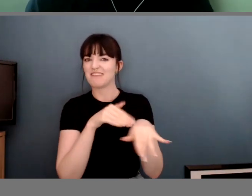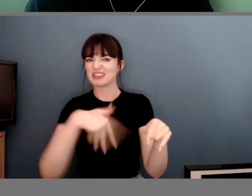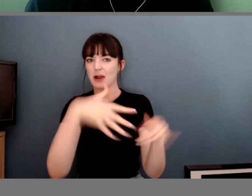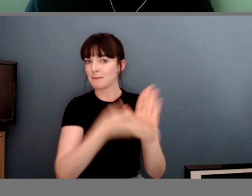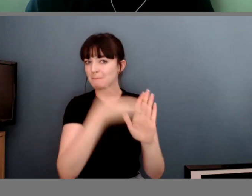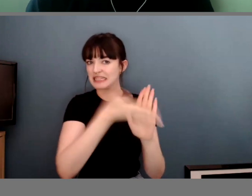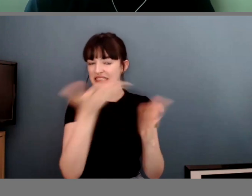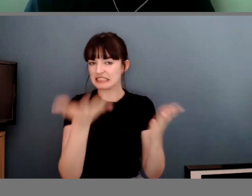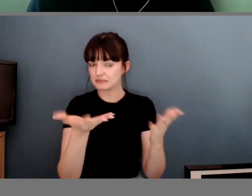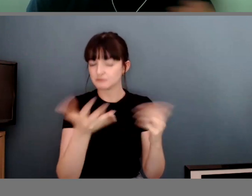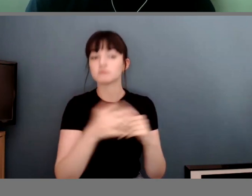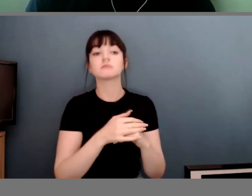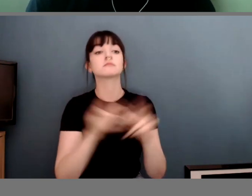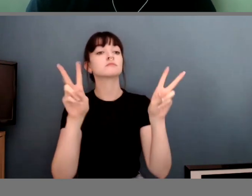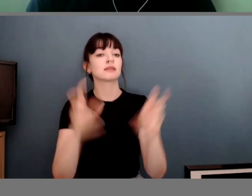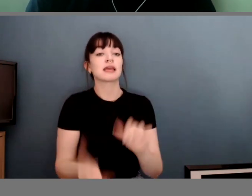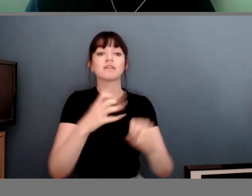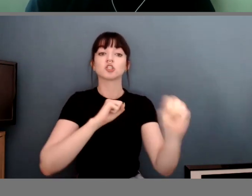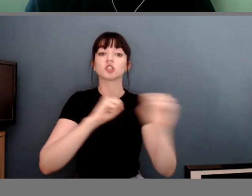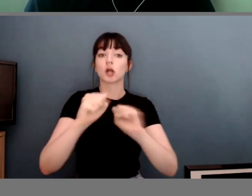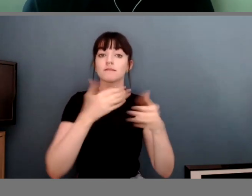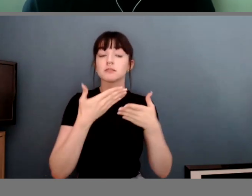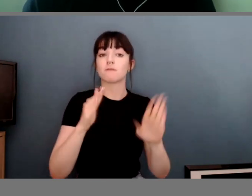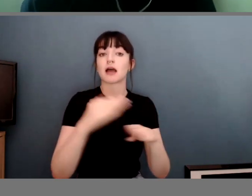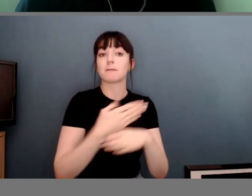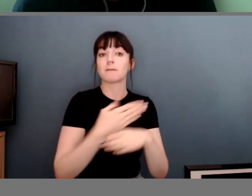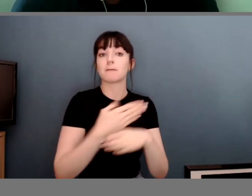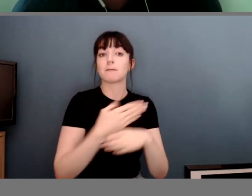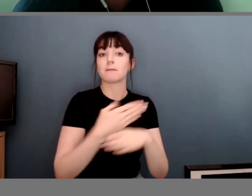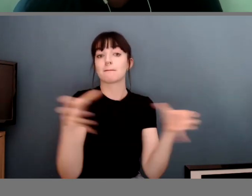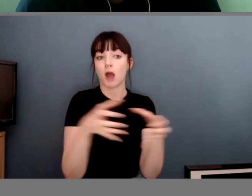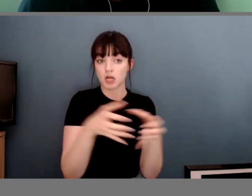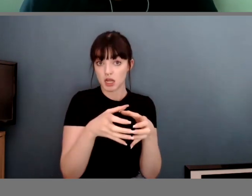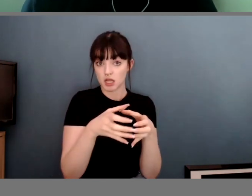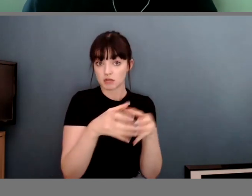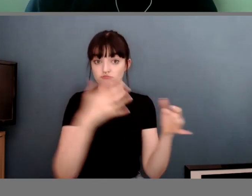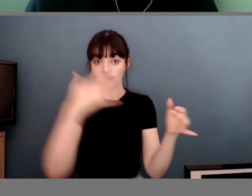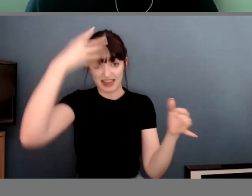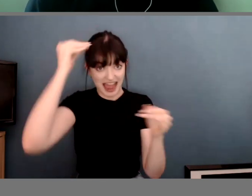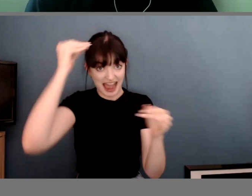by a public body the head of that body shall where appropriate ensure the provision of access to the